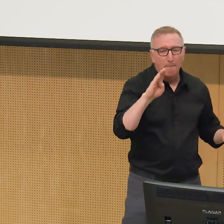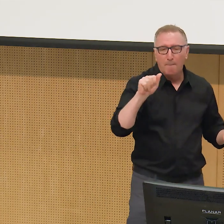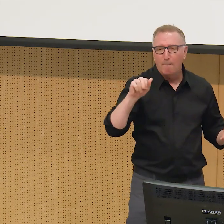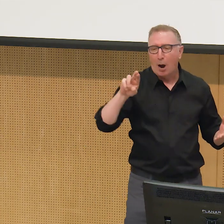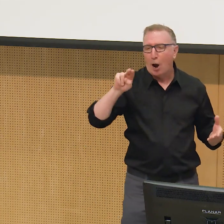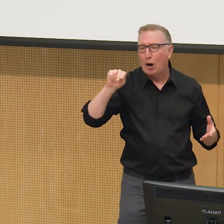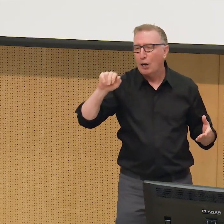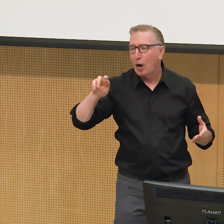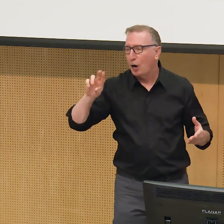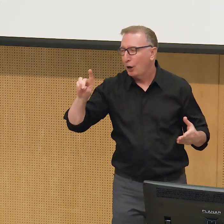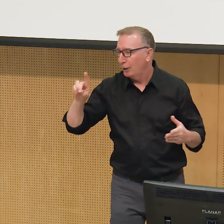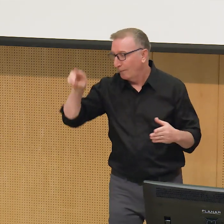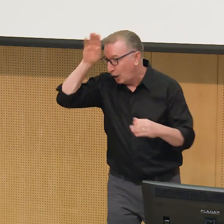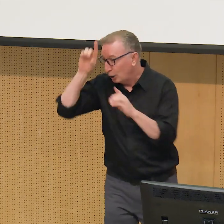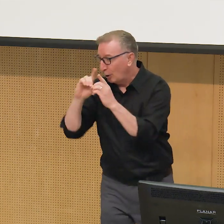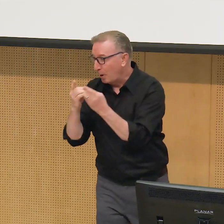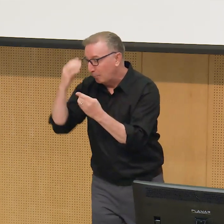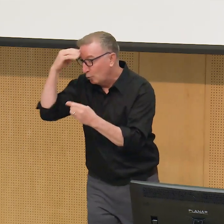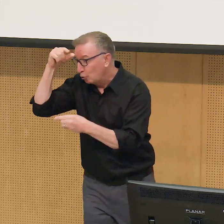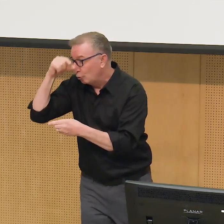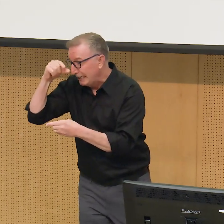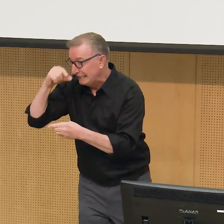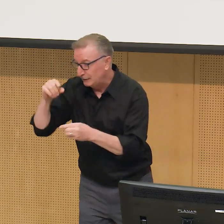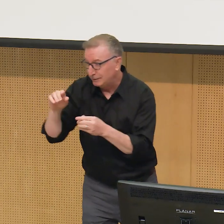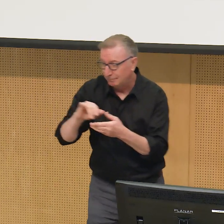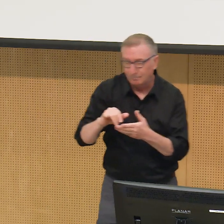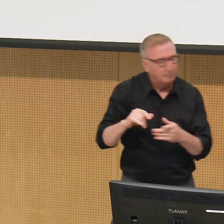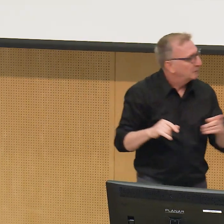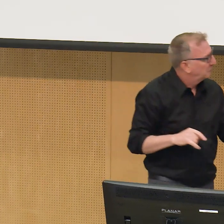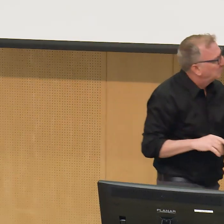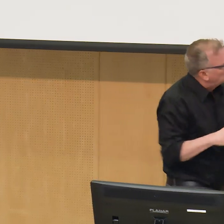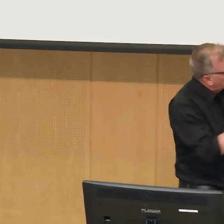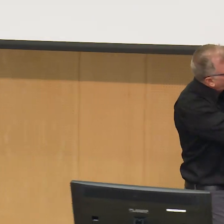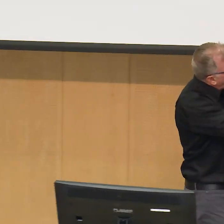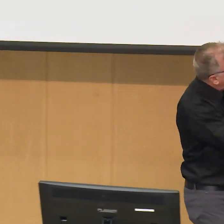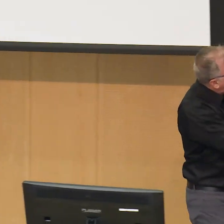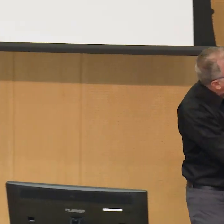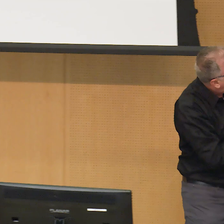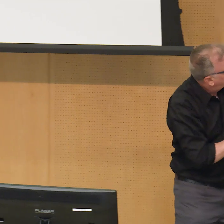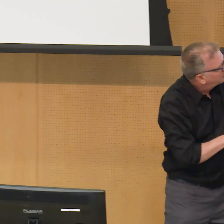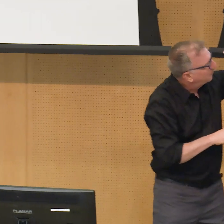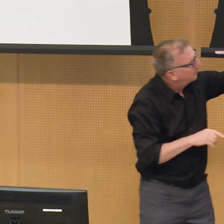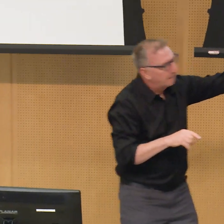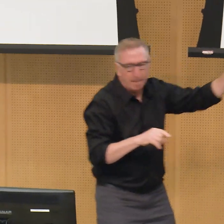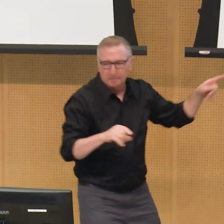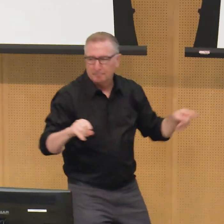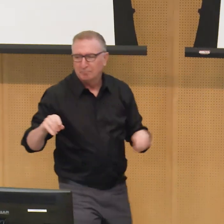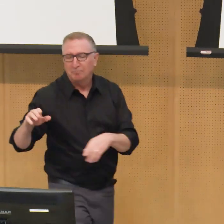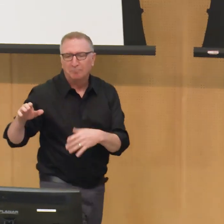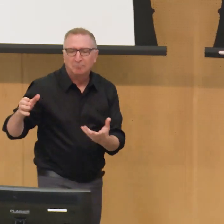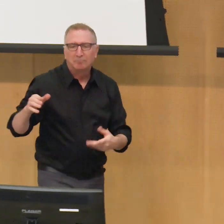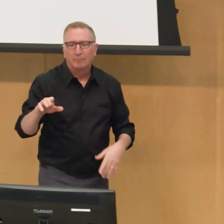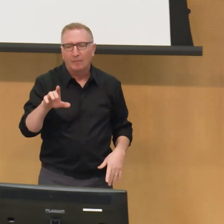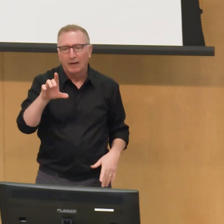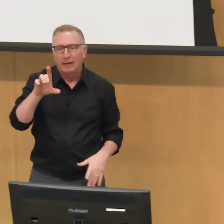That fire department is in Barnard, which is pretty close by to Greece. There's a picture here in the lower right.